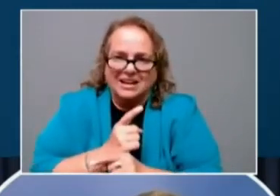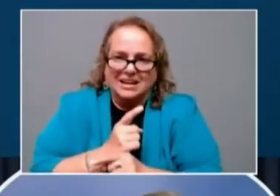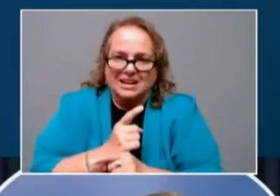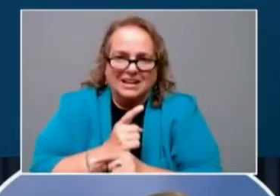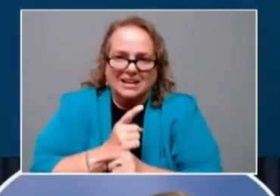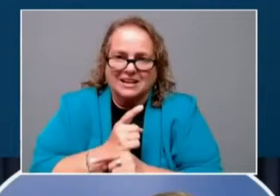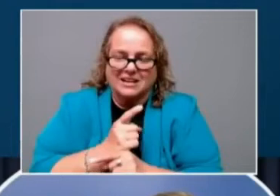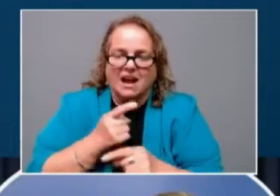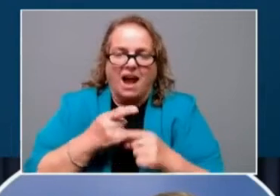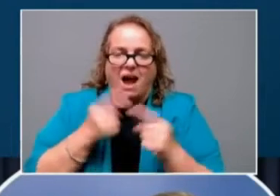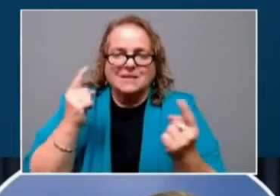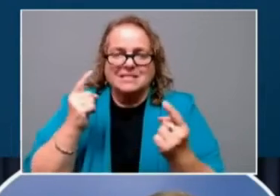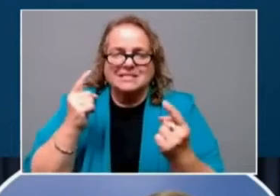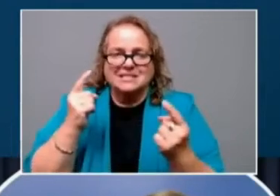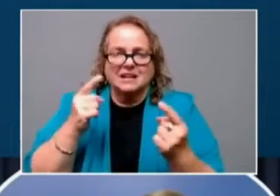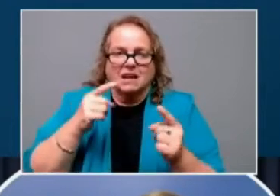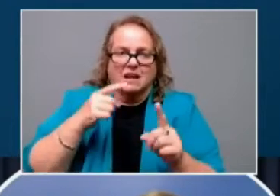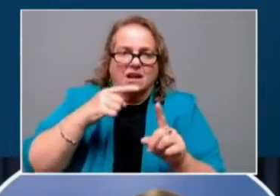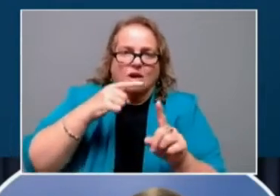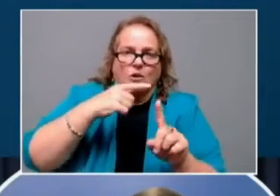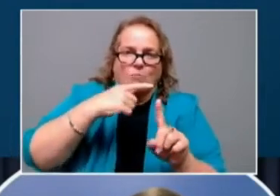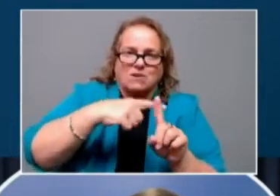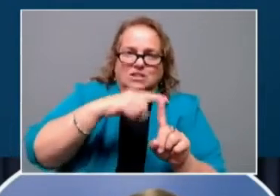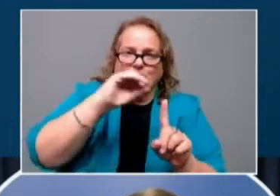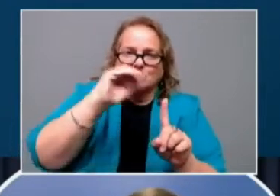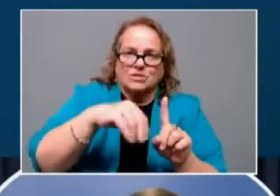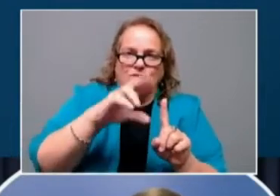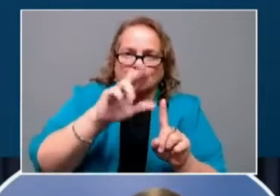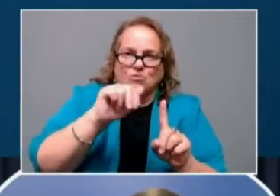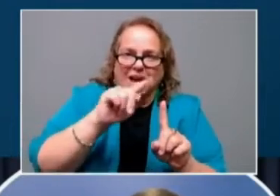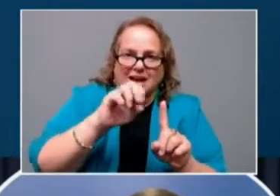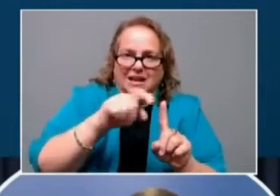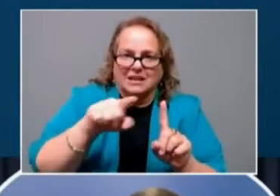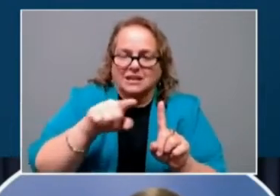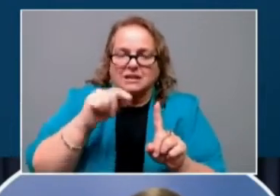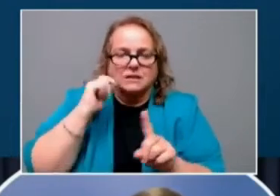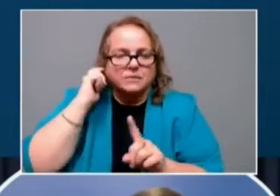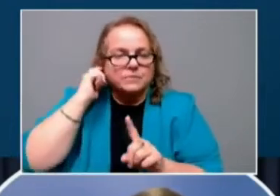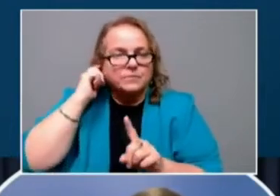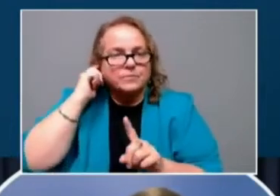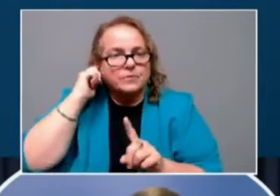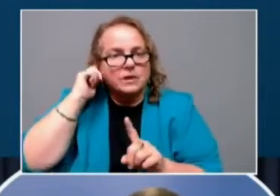show you in a minute uh significantly fewer people getting tested, which